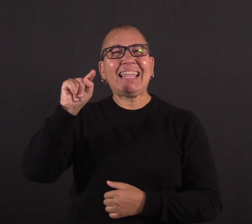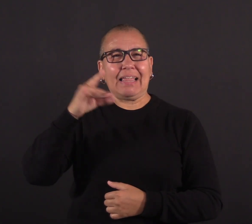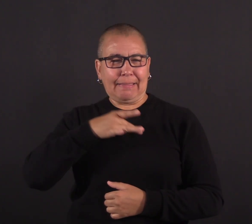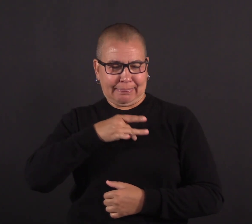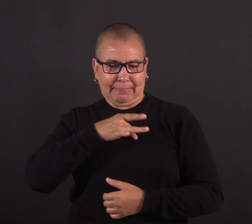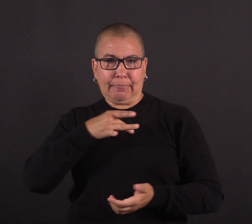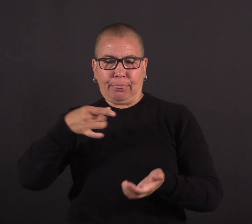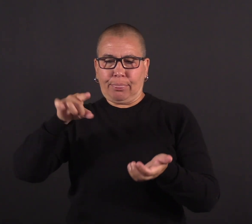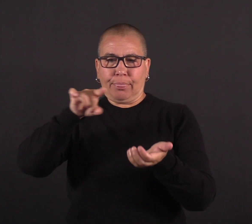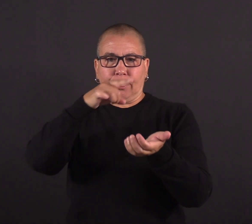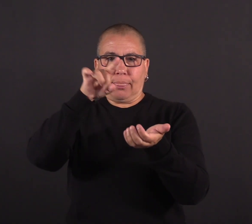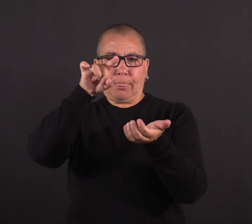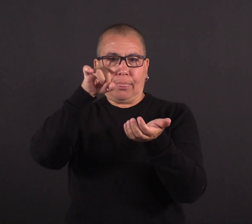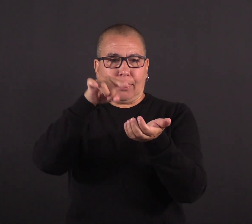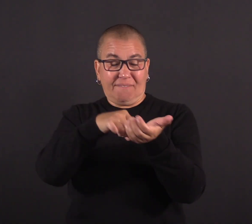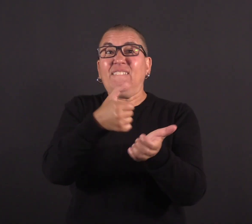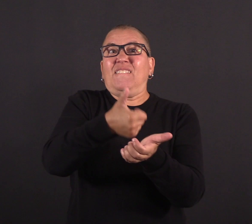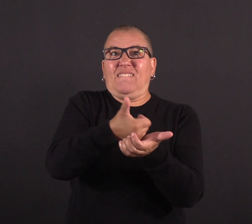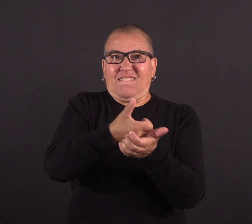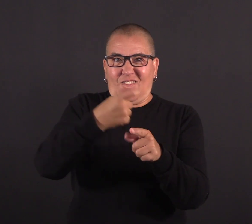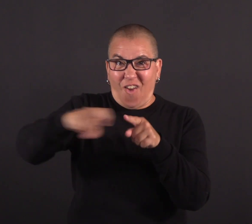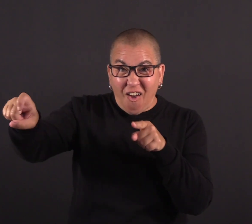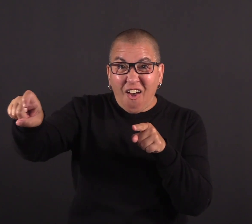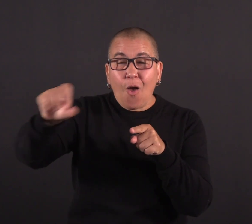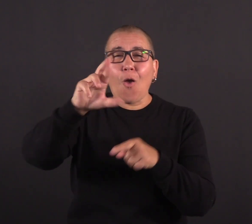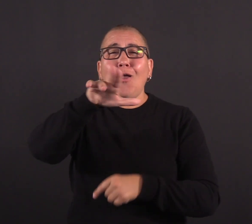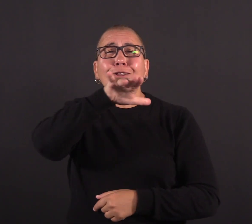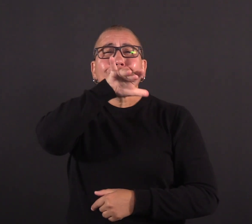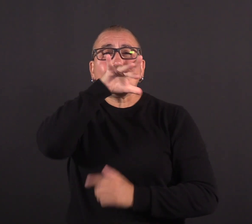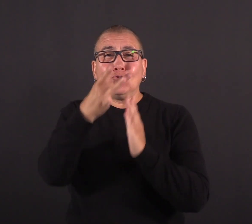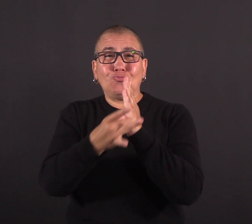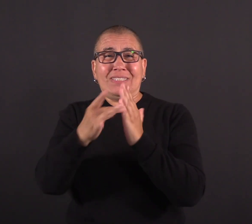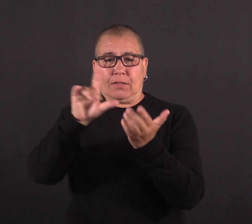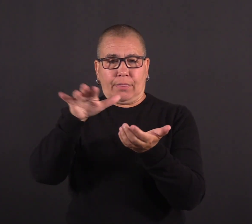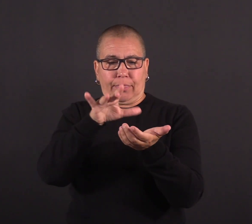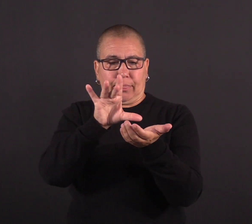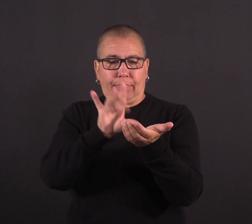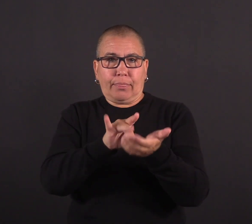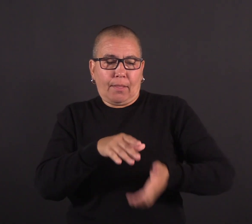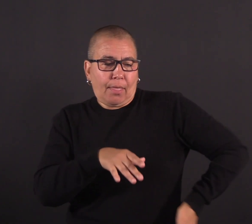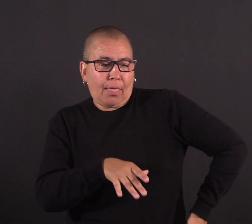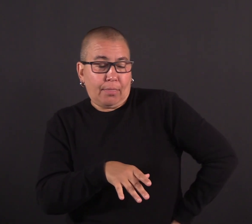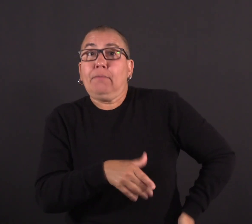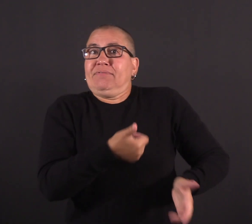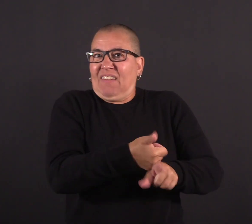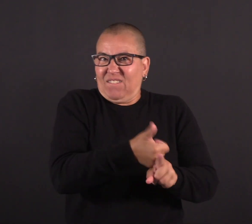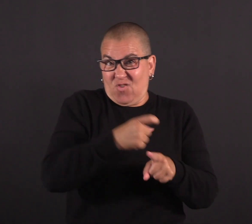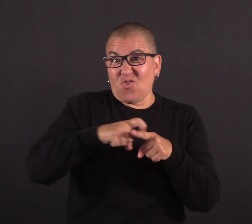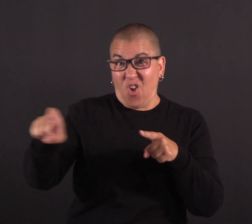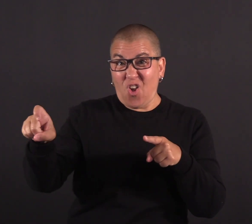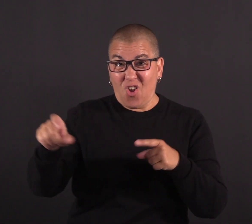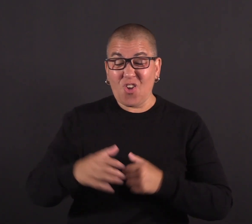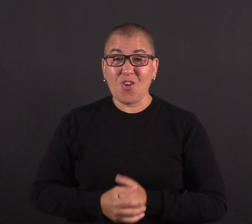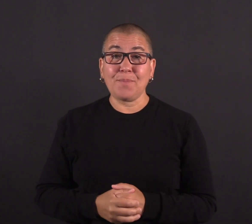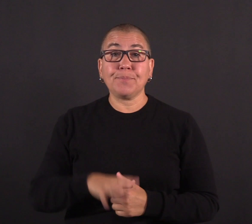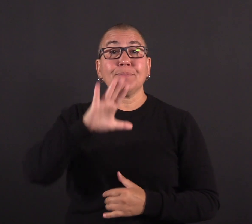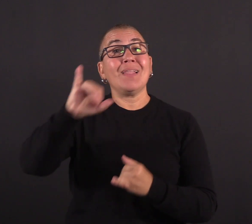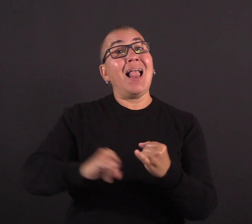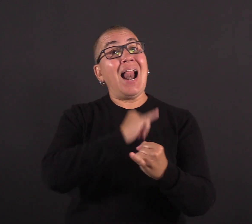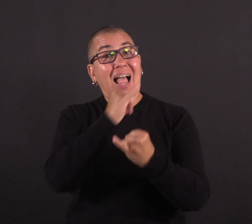or grease jamming the trigger.